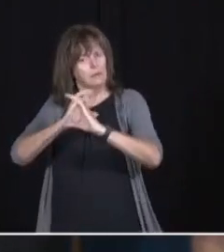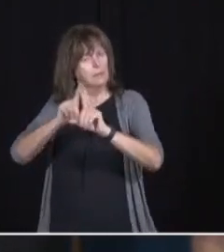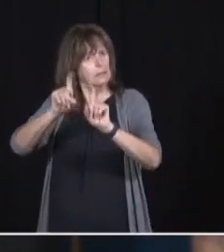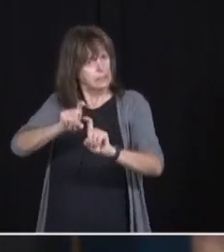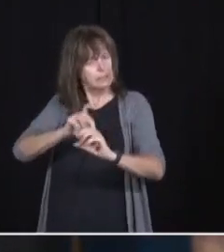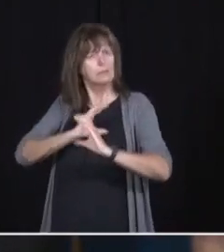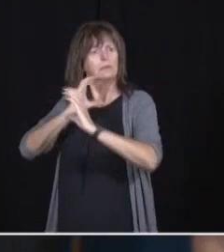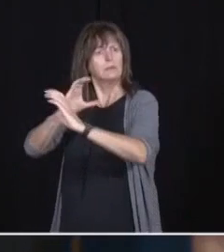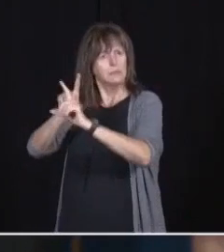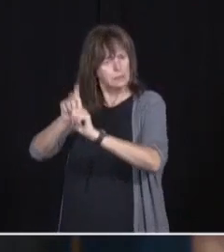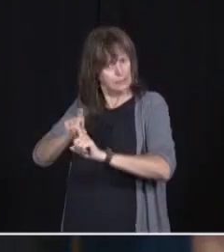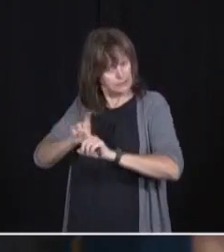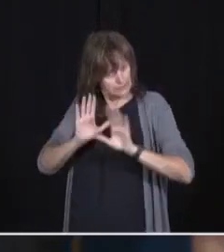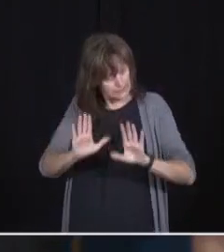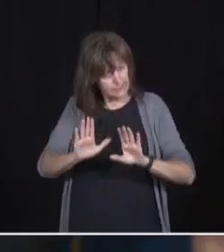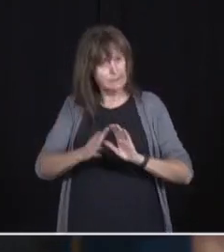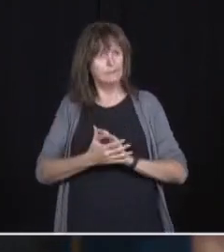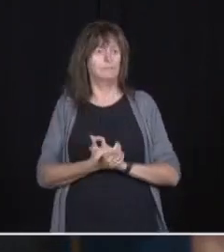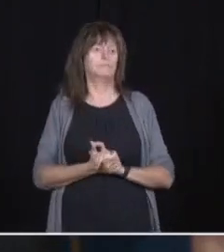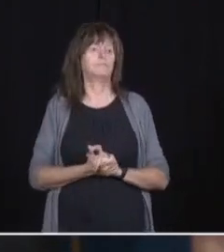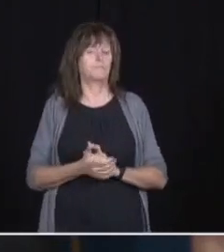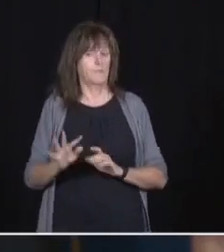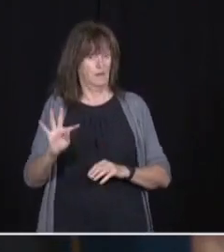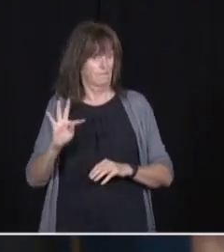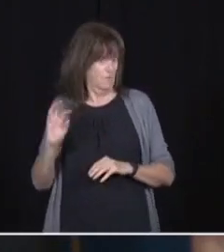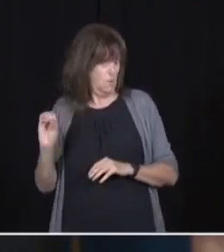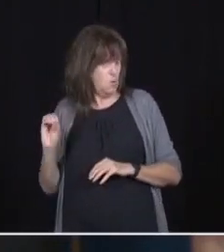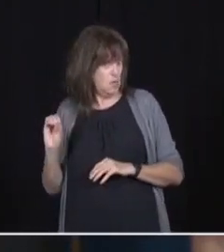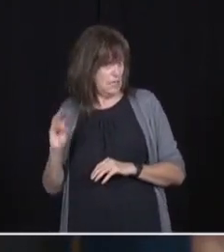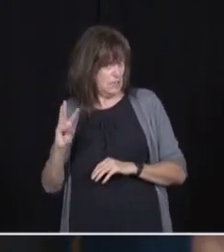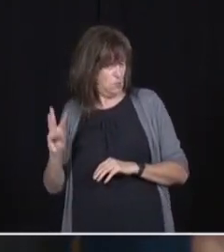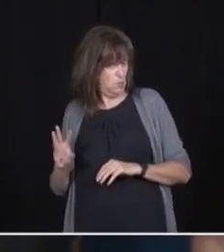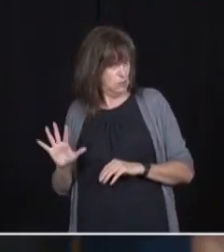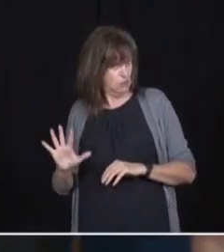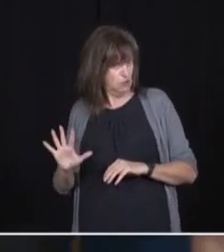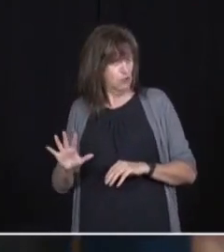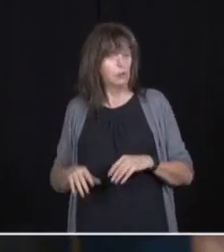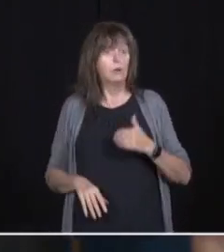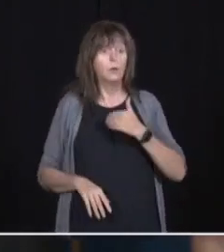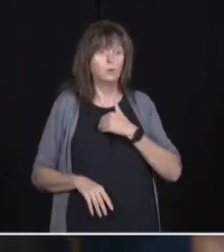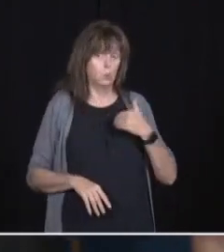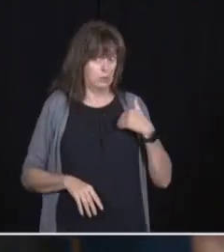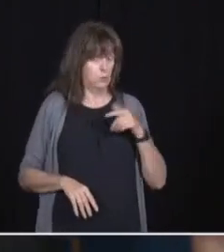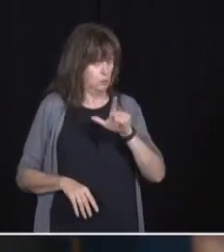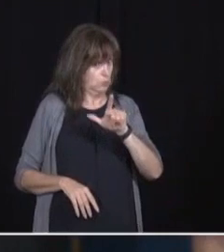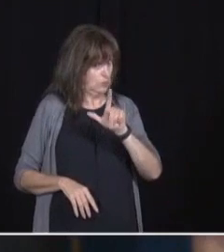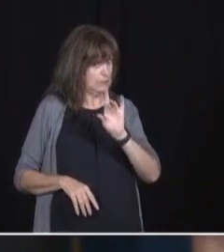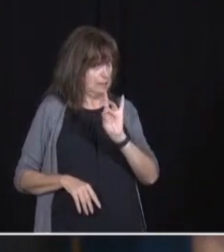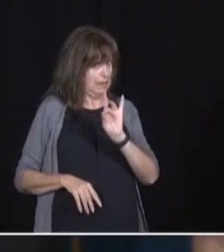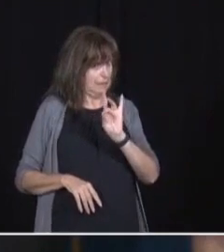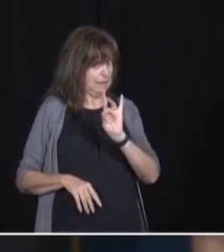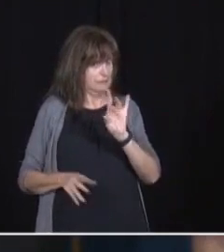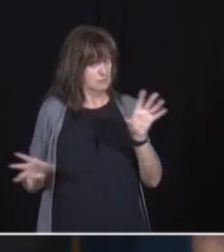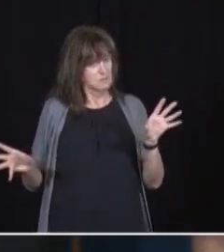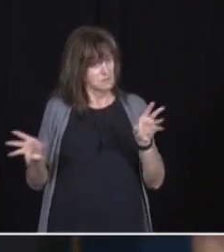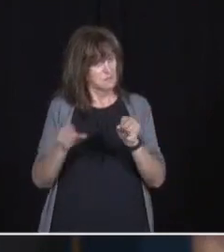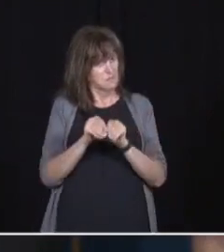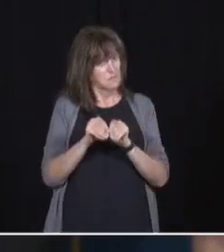They had the Agro centre that people can go in and get tested. They also have the mobile units that are going right to the farms.